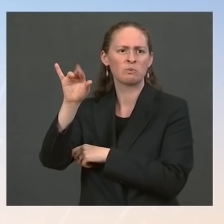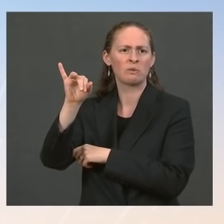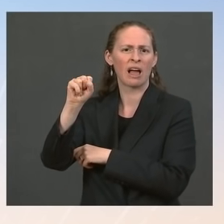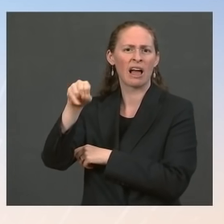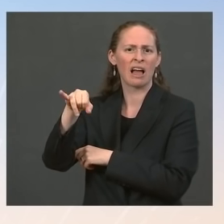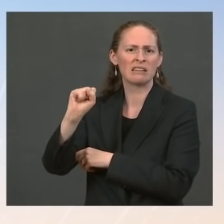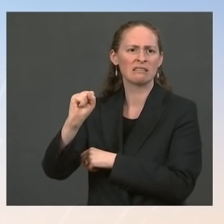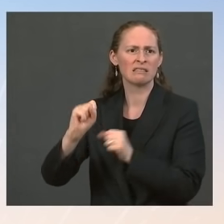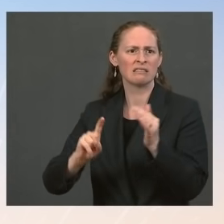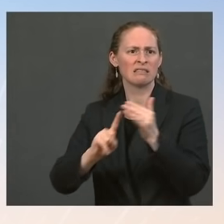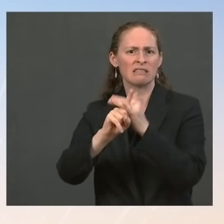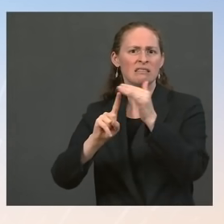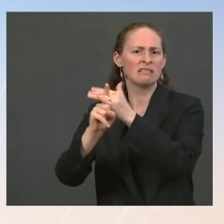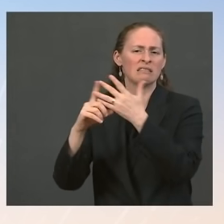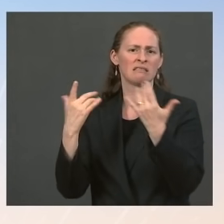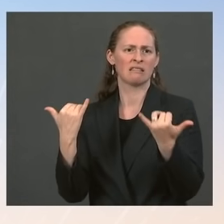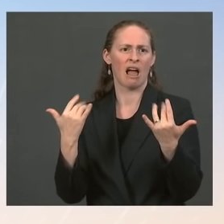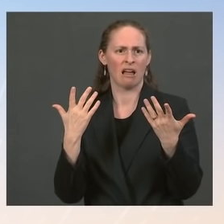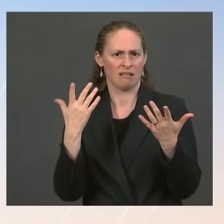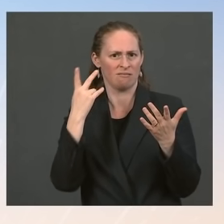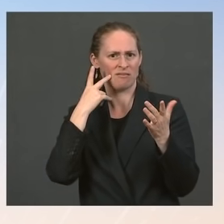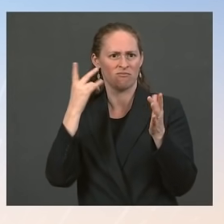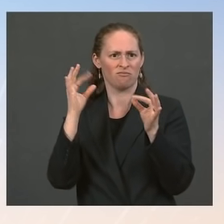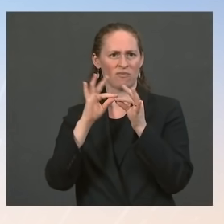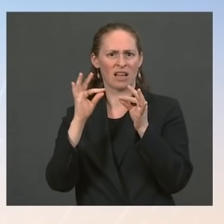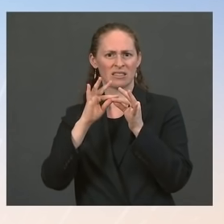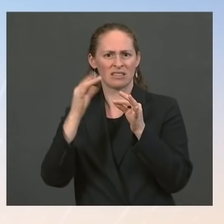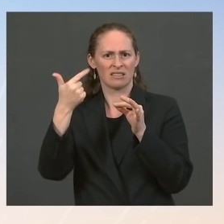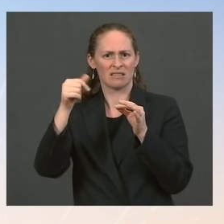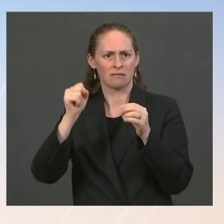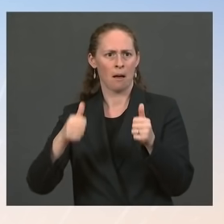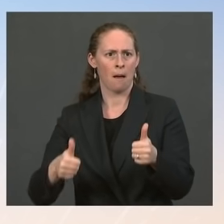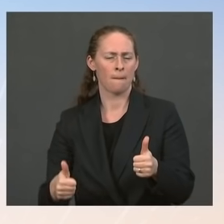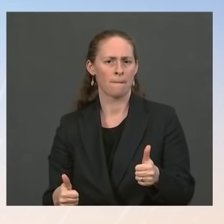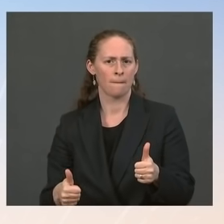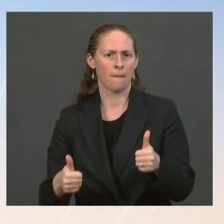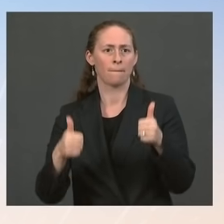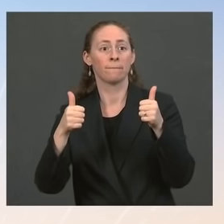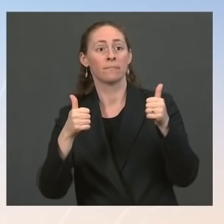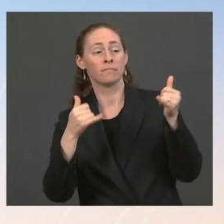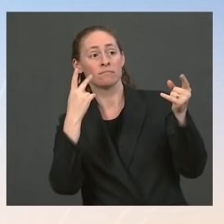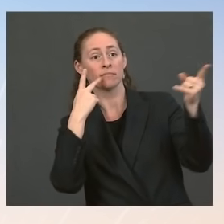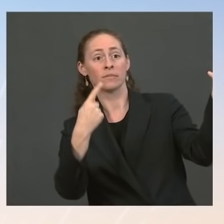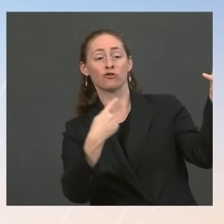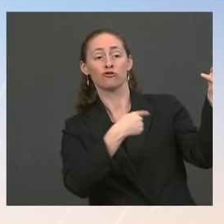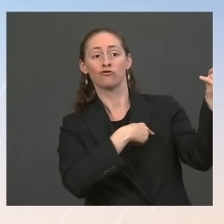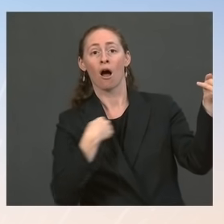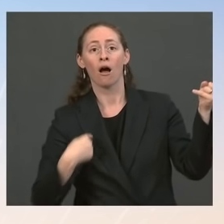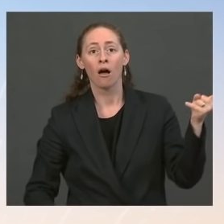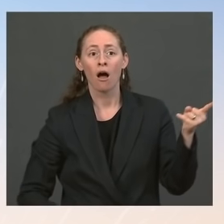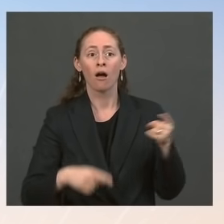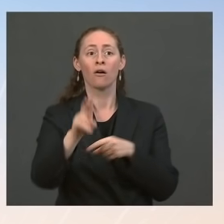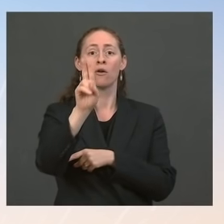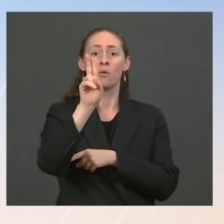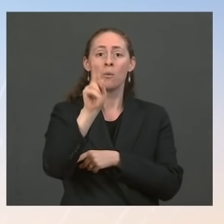There is an energy crisis underway. China, UK, Europe -- we understand, from the White House,